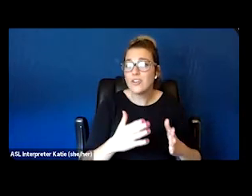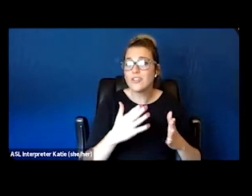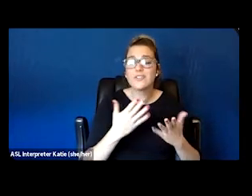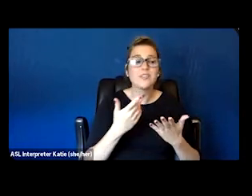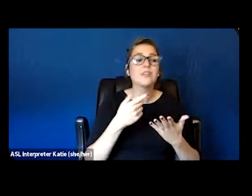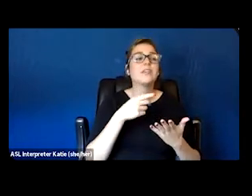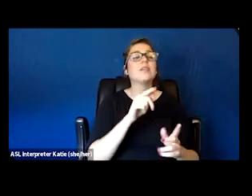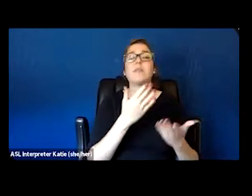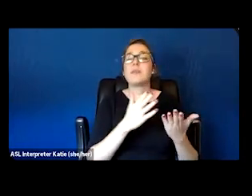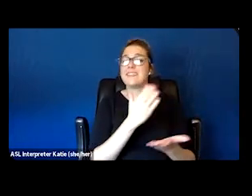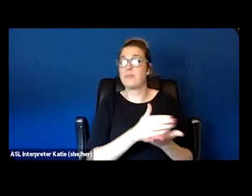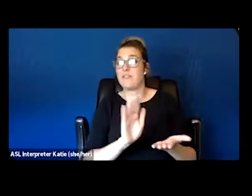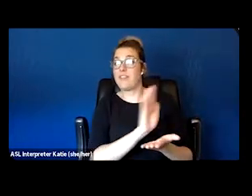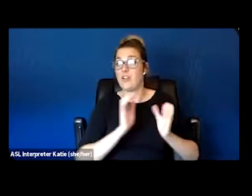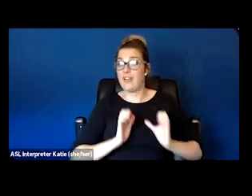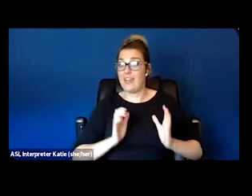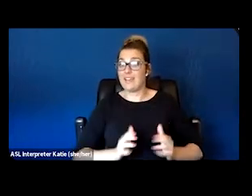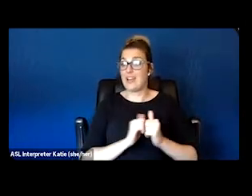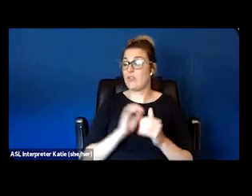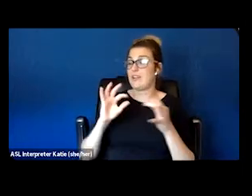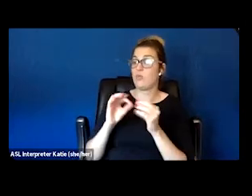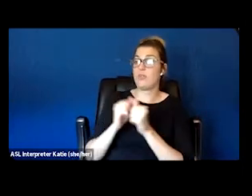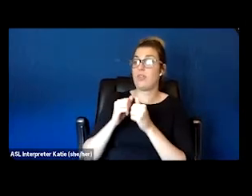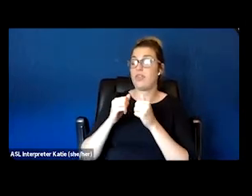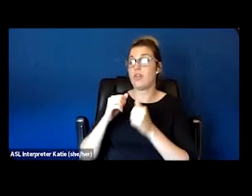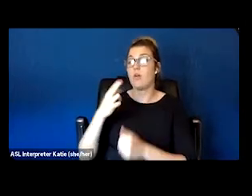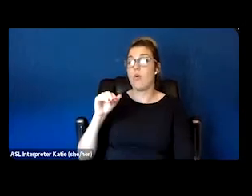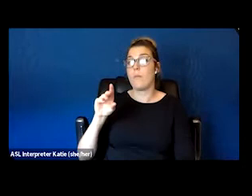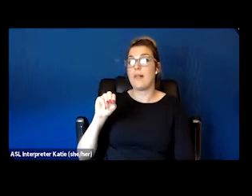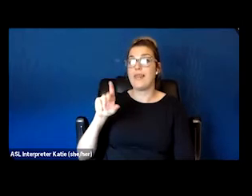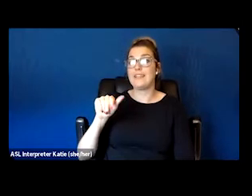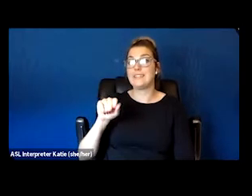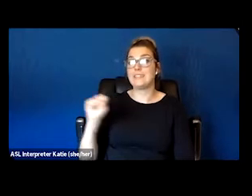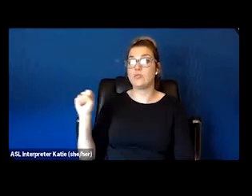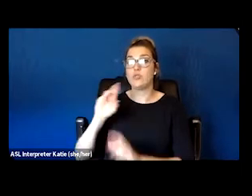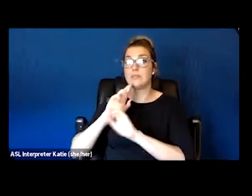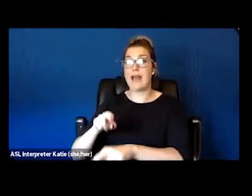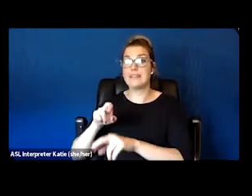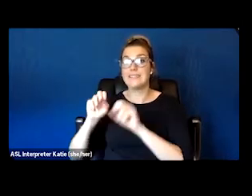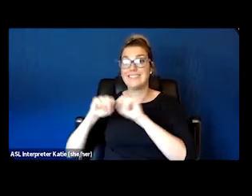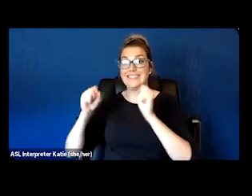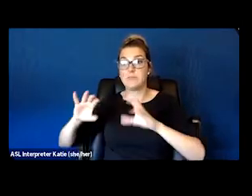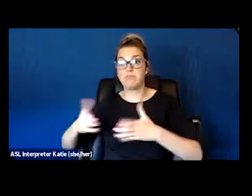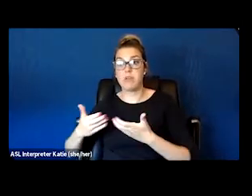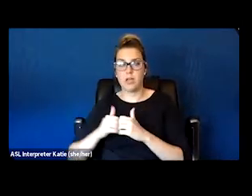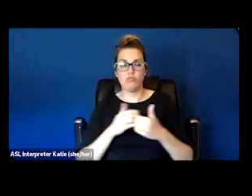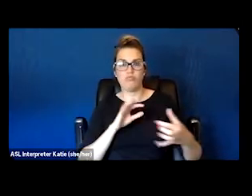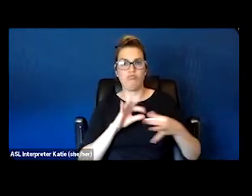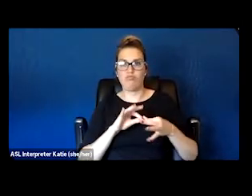to the homeless response system. So these are some of the five things we wanted to make sure people are aware of. That Coordinated Entry, a system in place